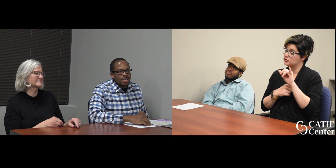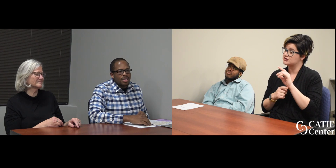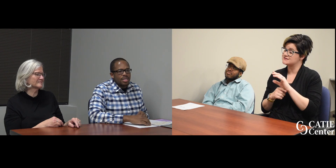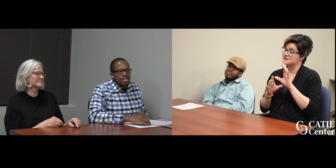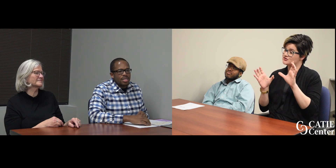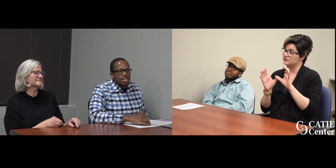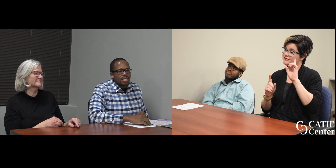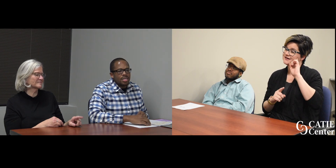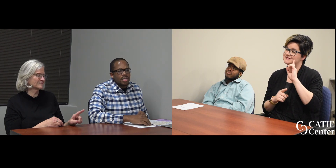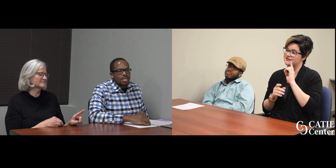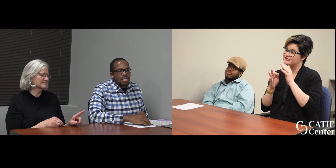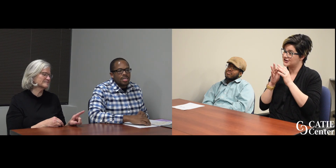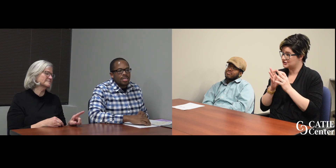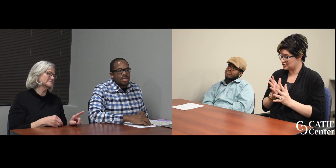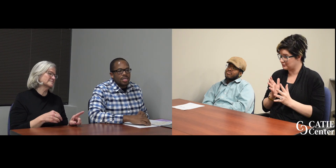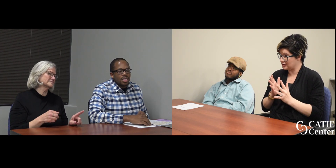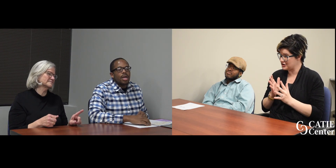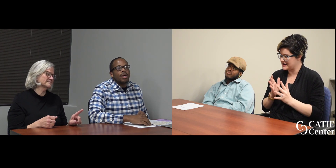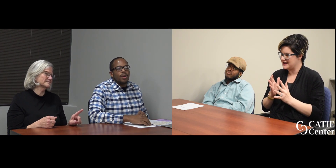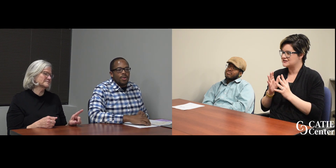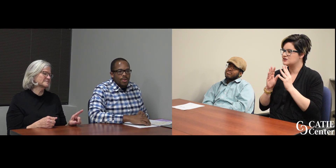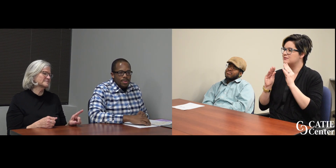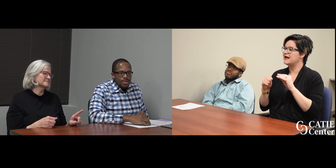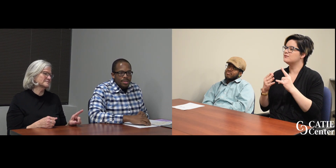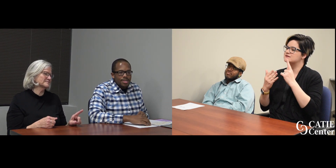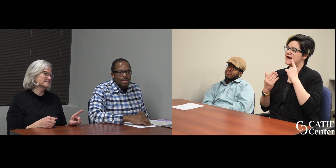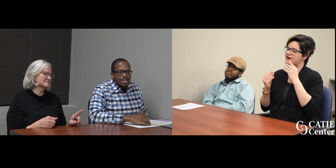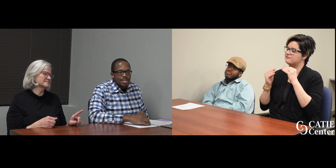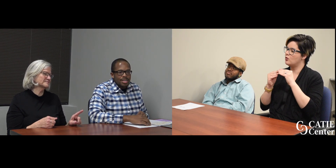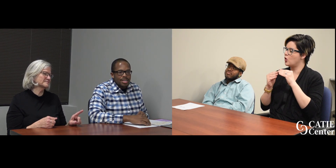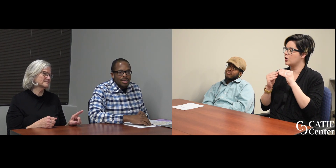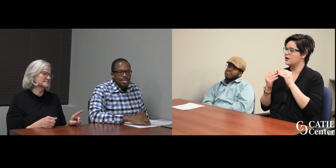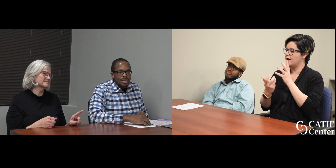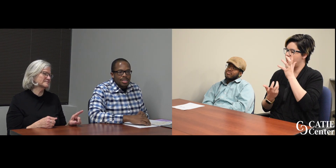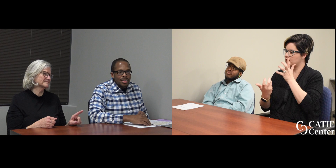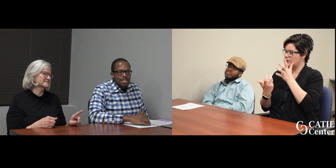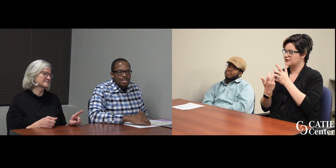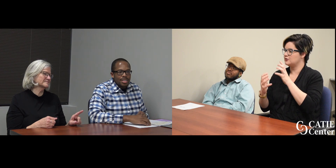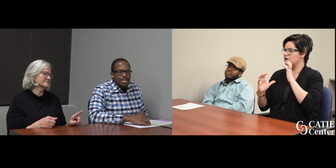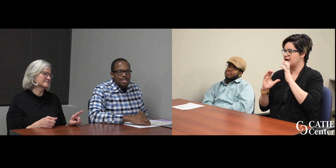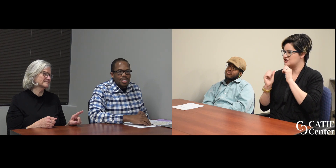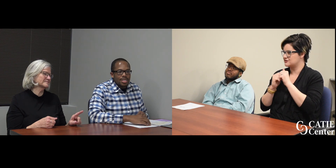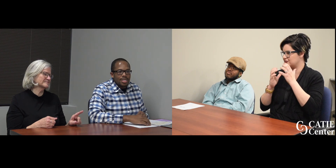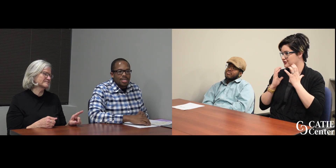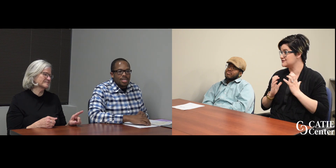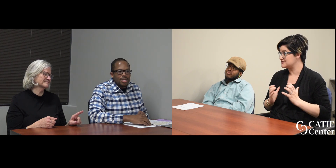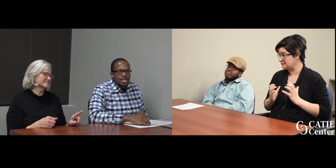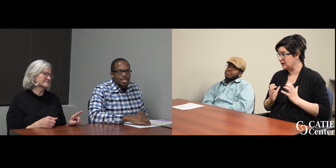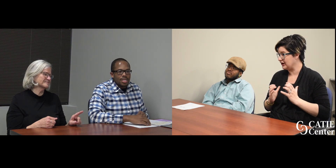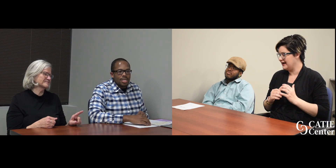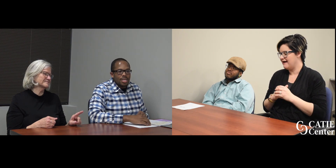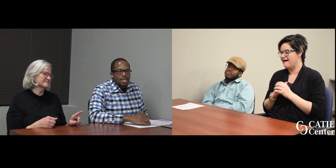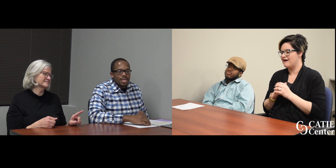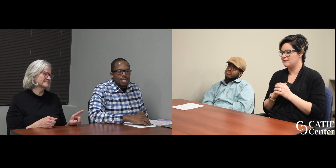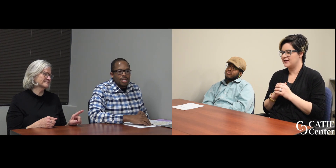which is a Certified Deaf Interpreter, to be able to have more adequate communication for the consumer.